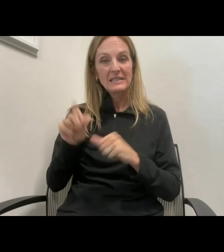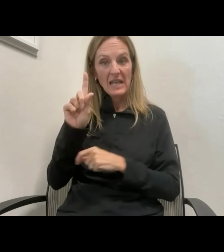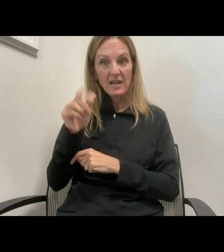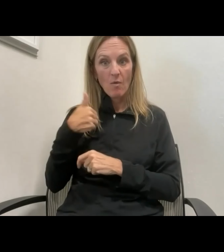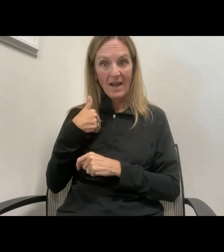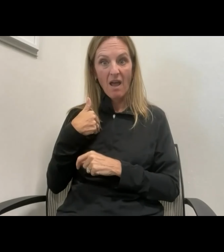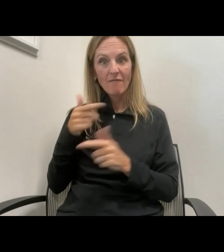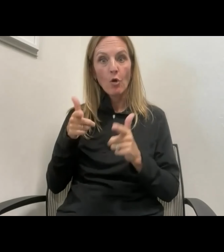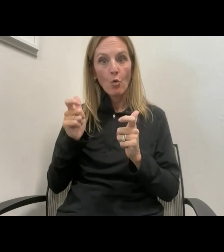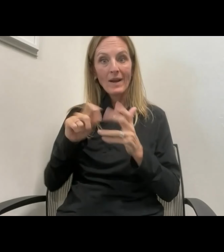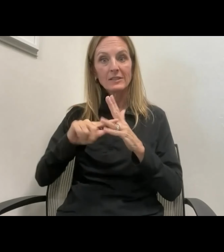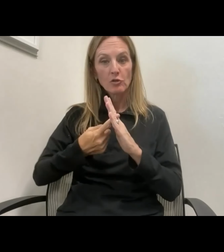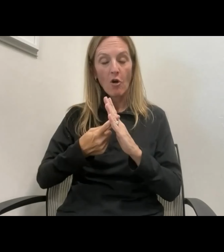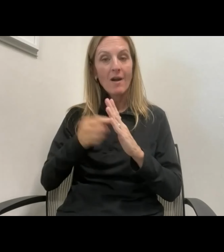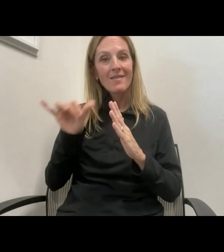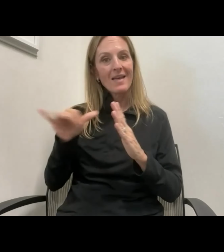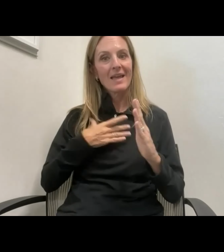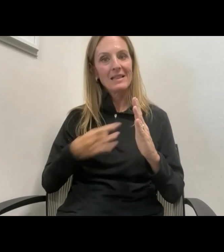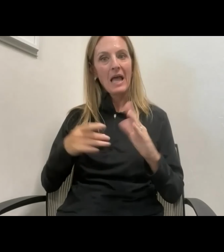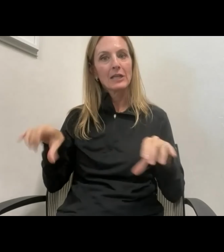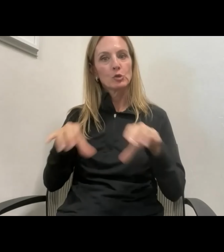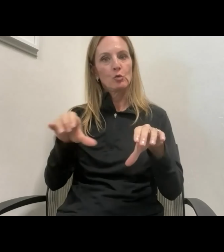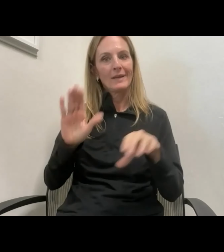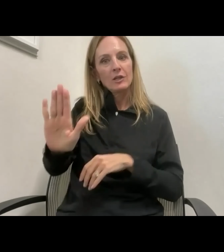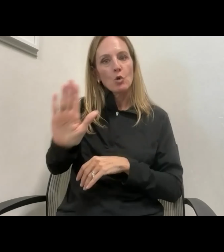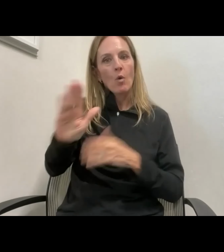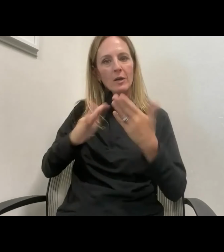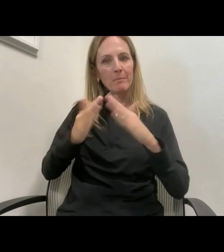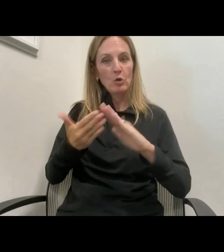doing in their community? If you had a chance to do that what are some of the quick start projects